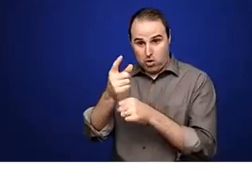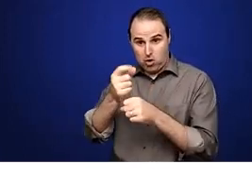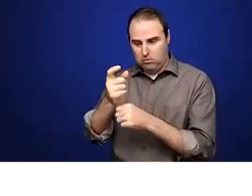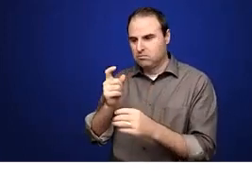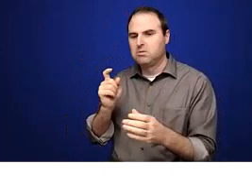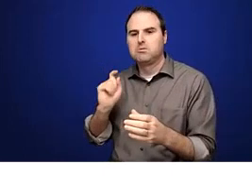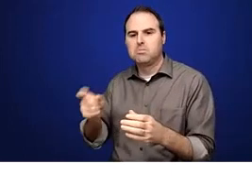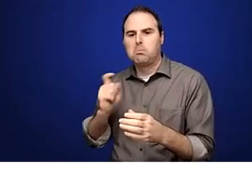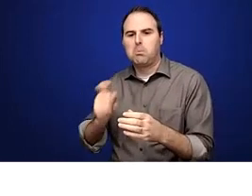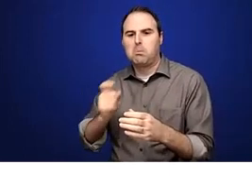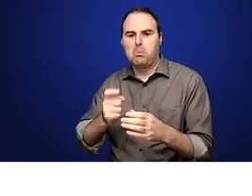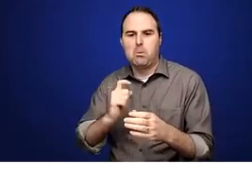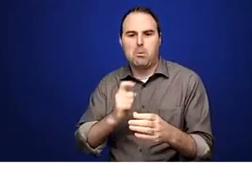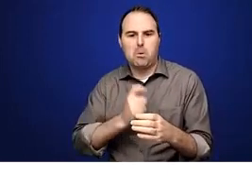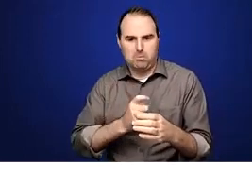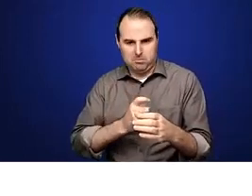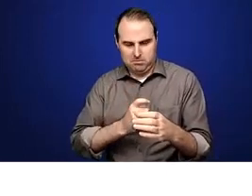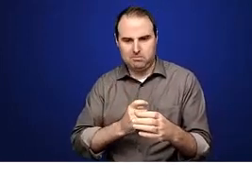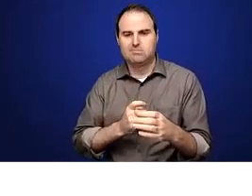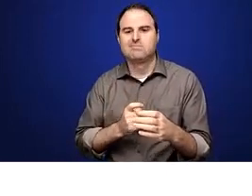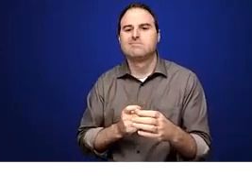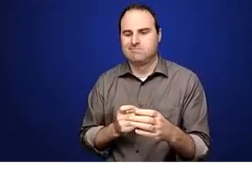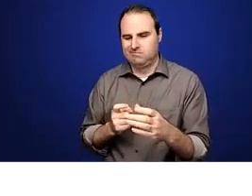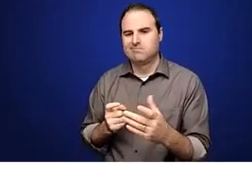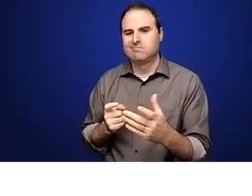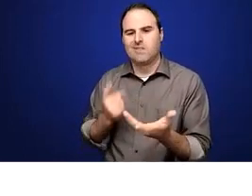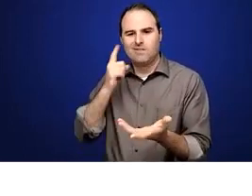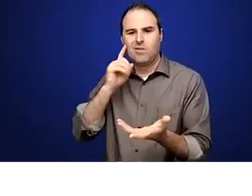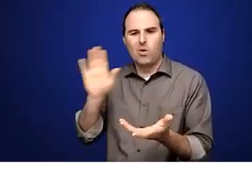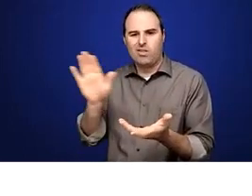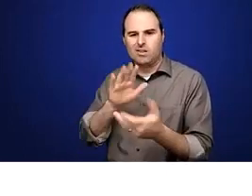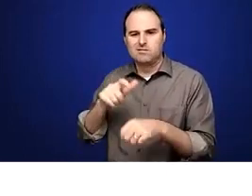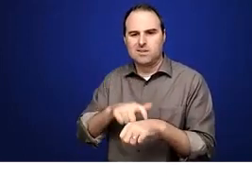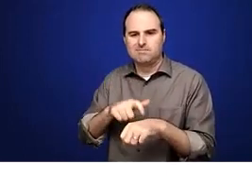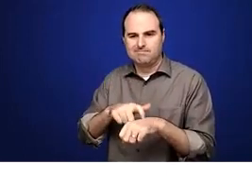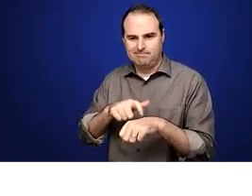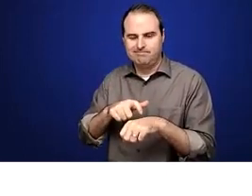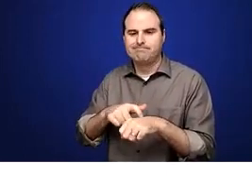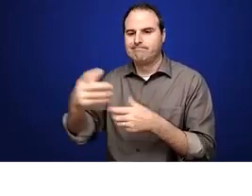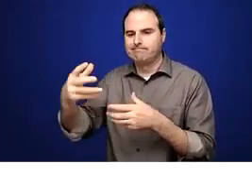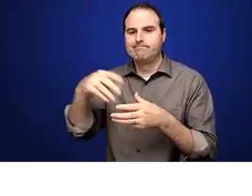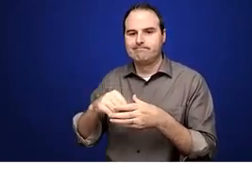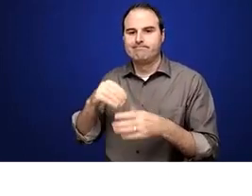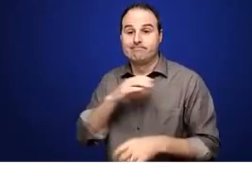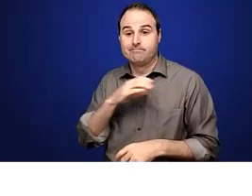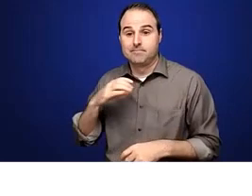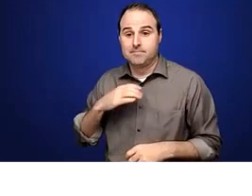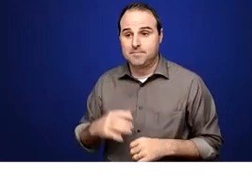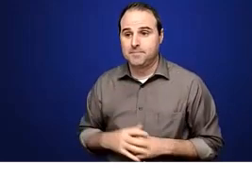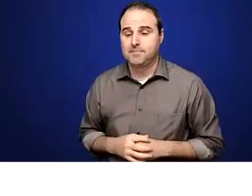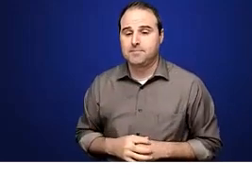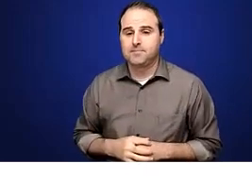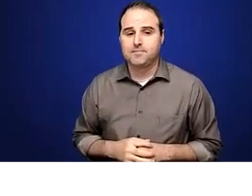members to compensate them for their time on the committee.